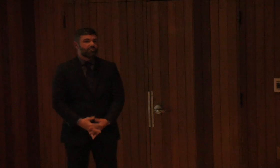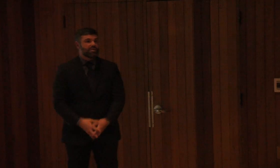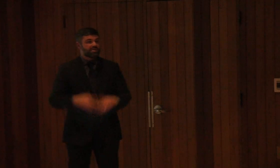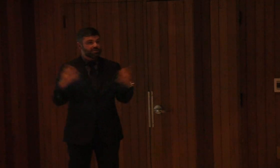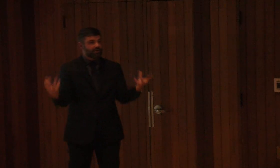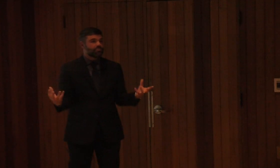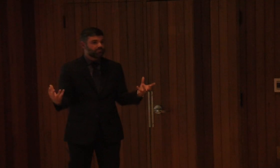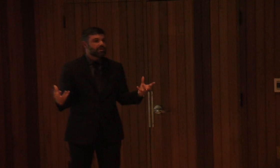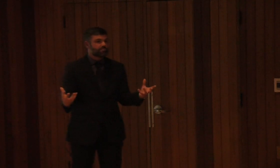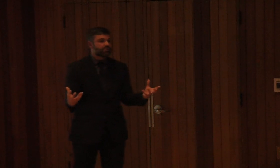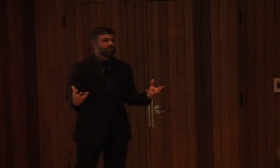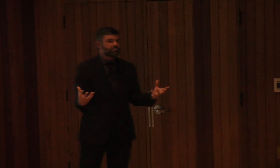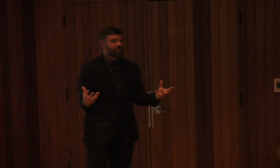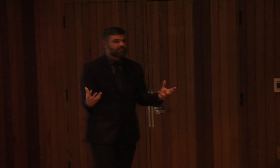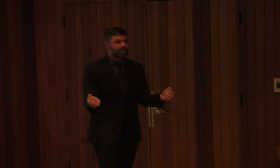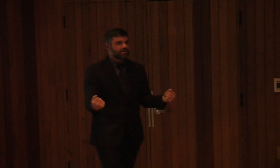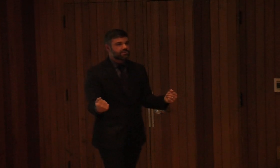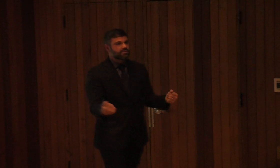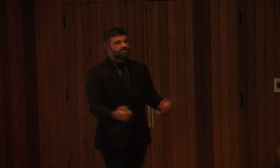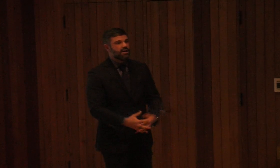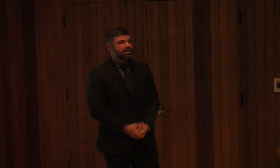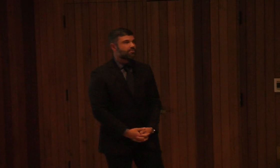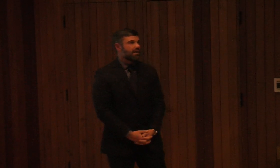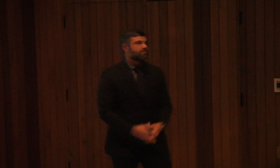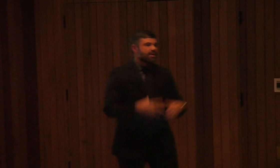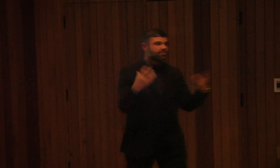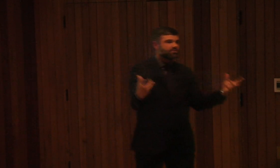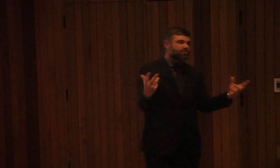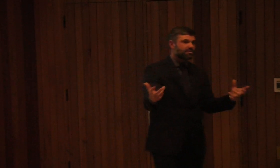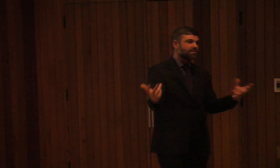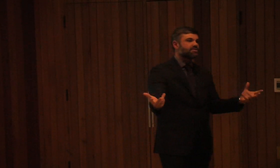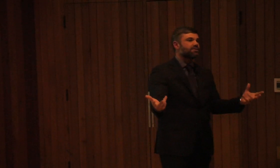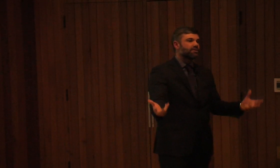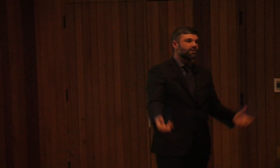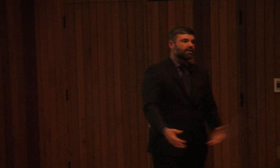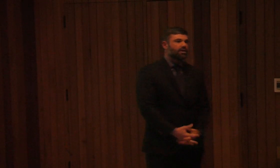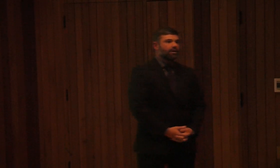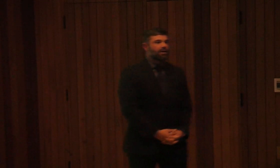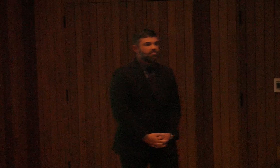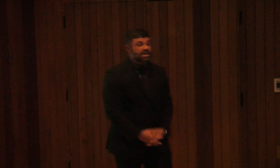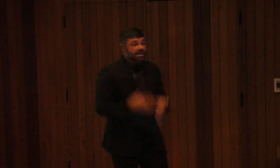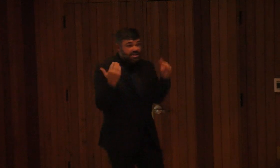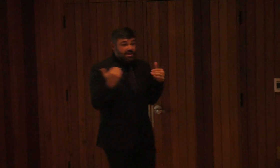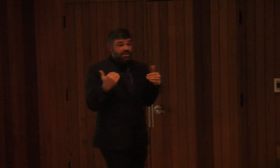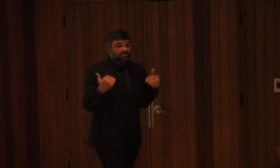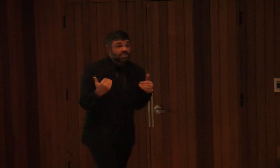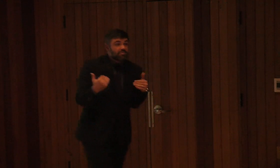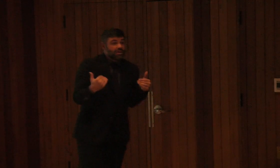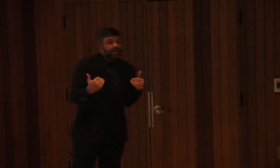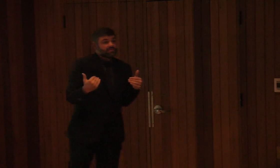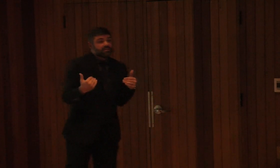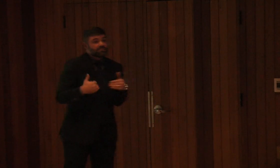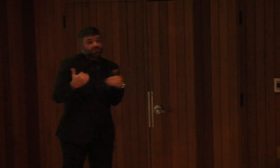That we need to come to grips with as a society, rather than to consider the identity of people as slaves.